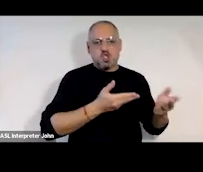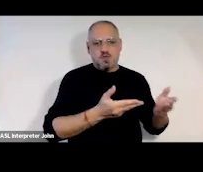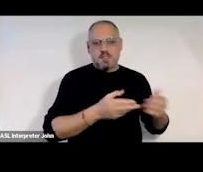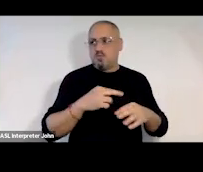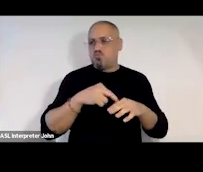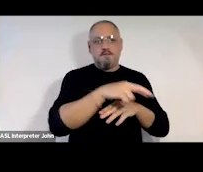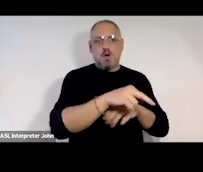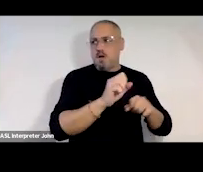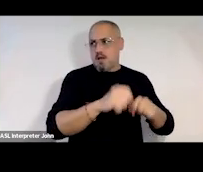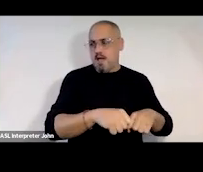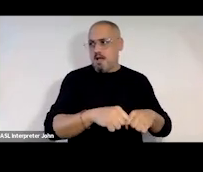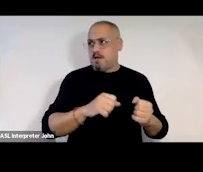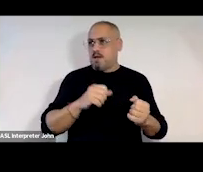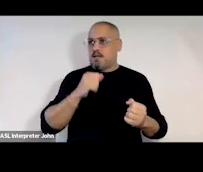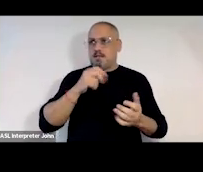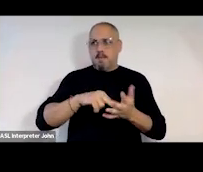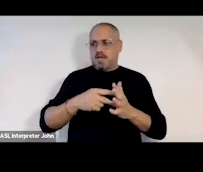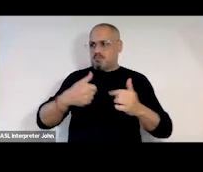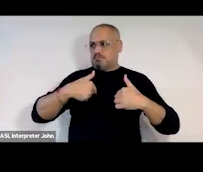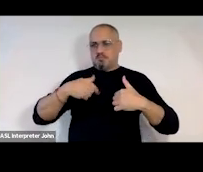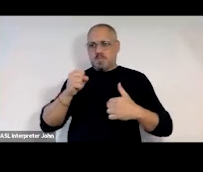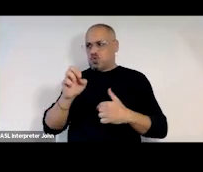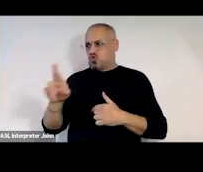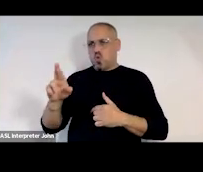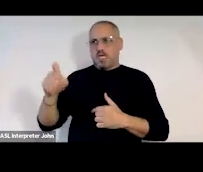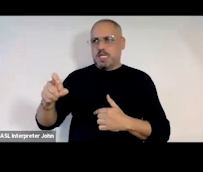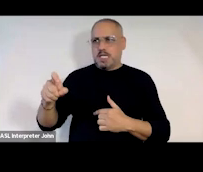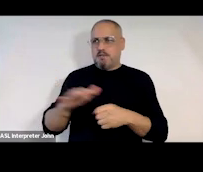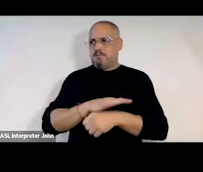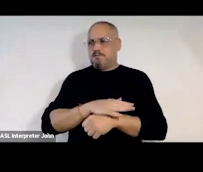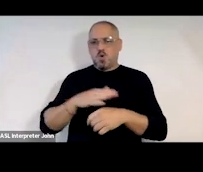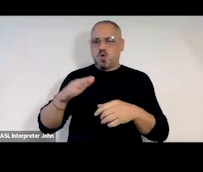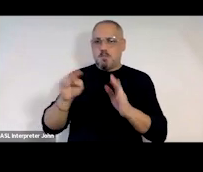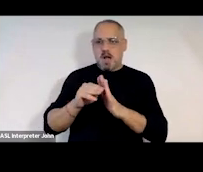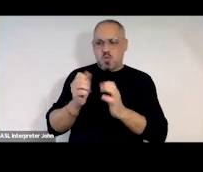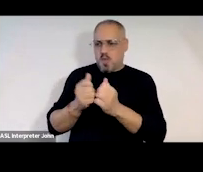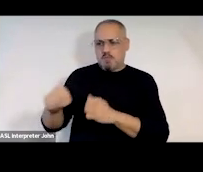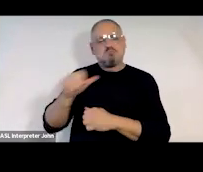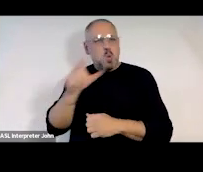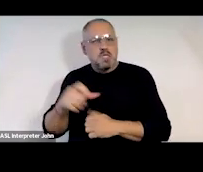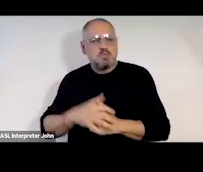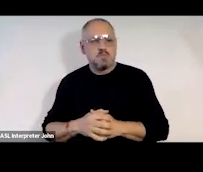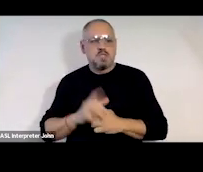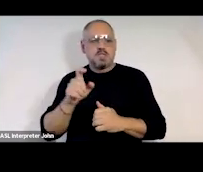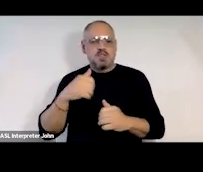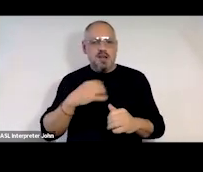So that doesn't mean that you have to do SOAR, the whole entire SOAR model with them, but there should be a plan in place to